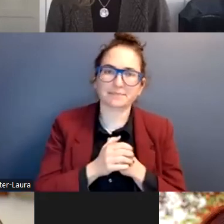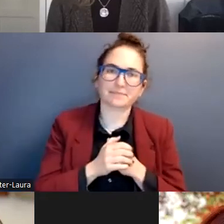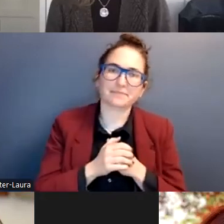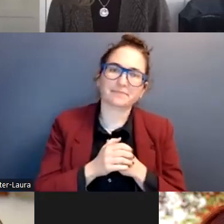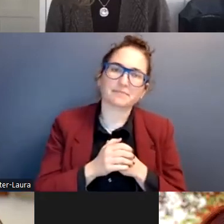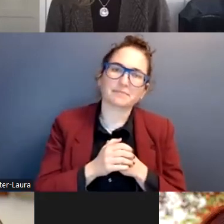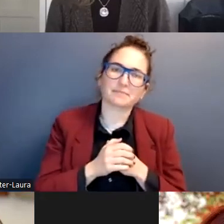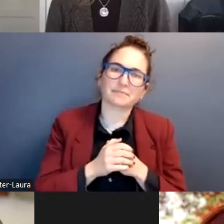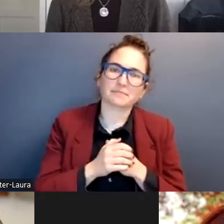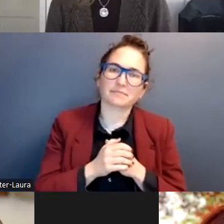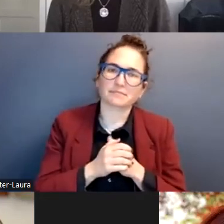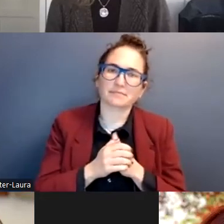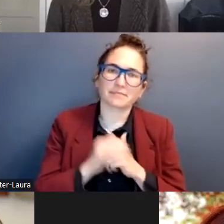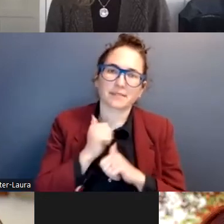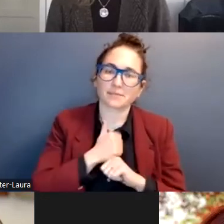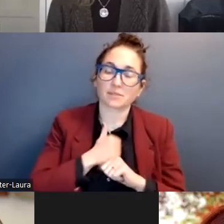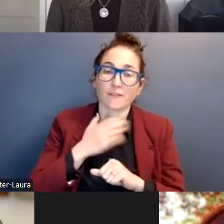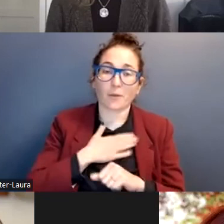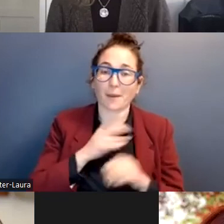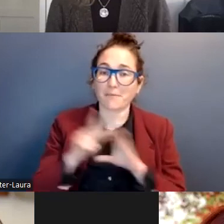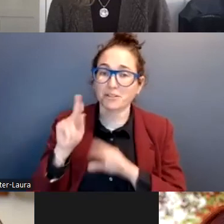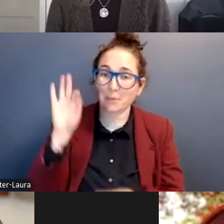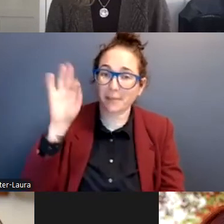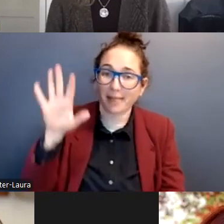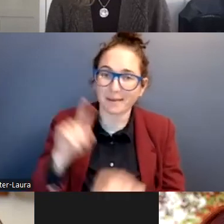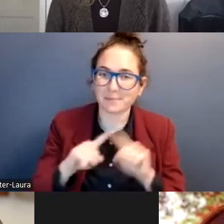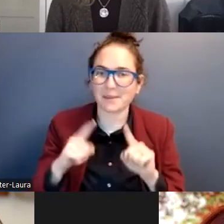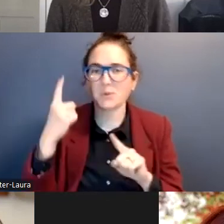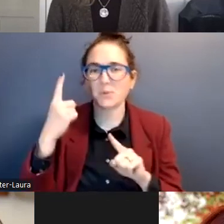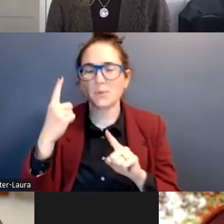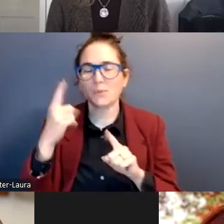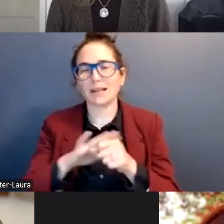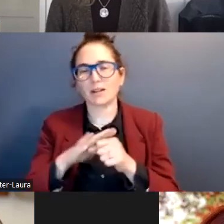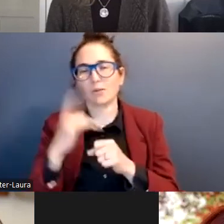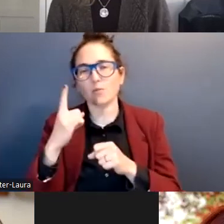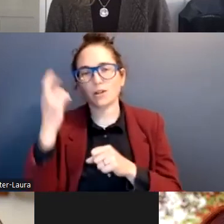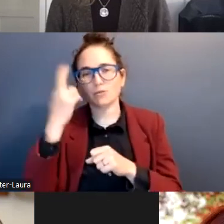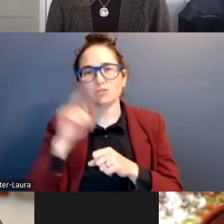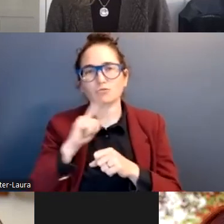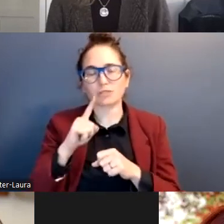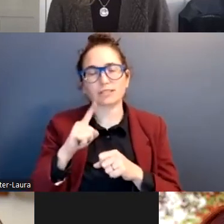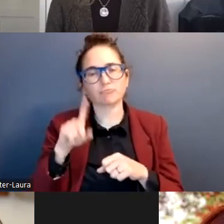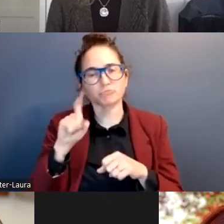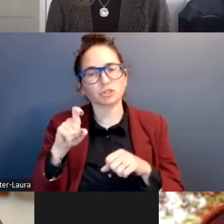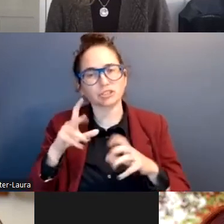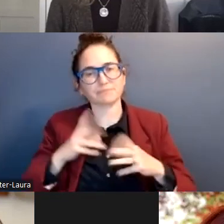Pardon the professional plug. But this is one area one reason to take spiritual supports really seriously. And spiritual